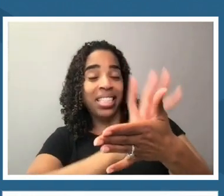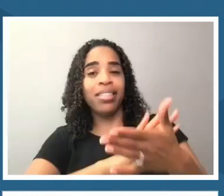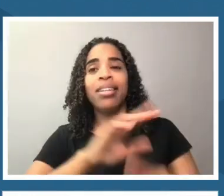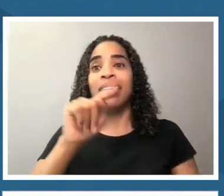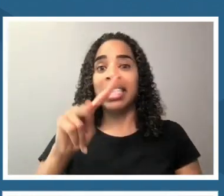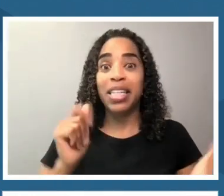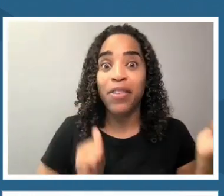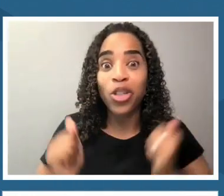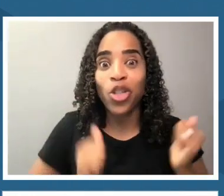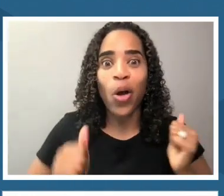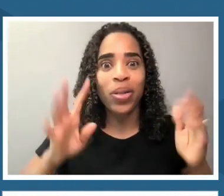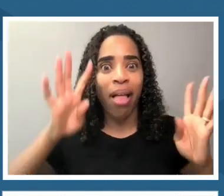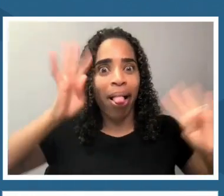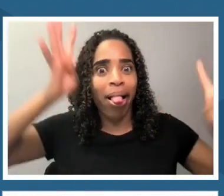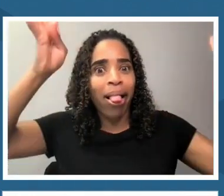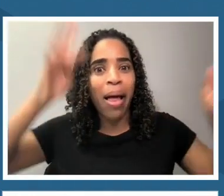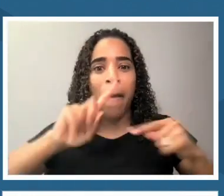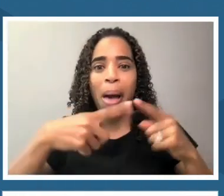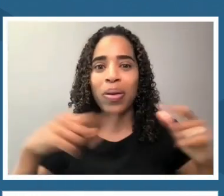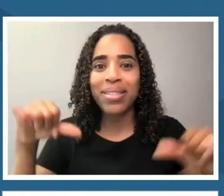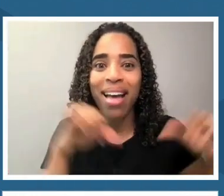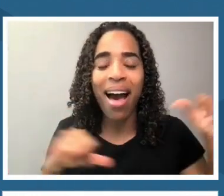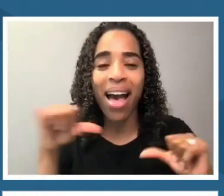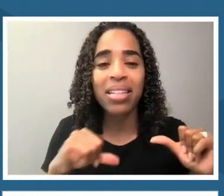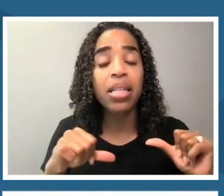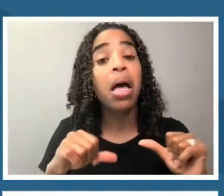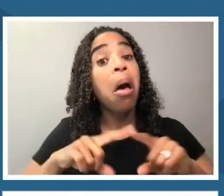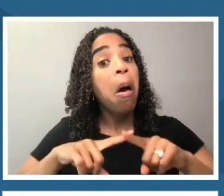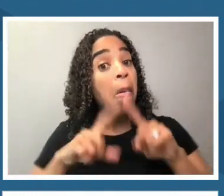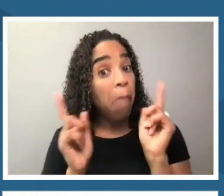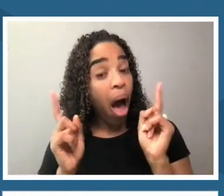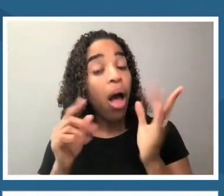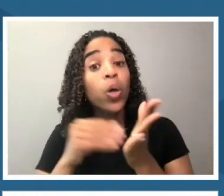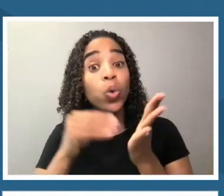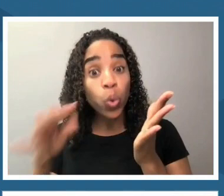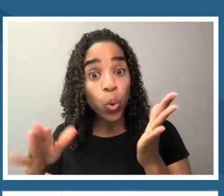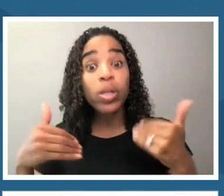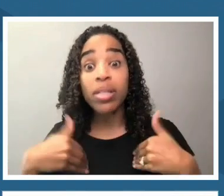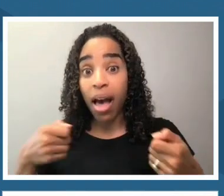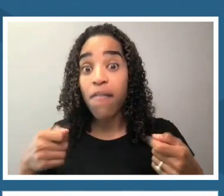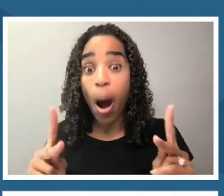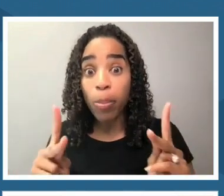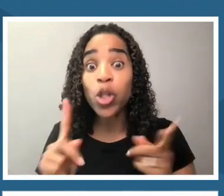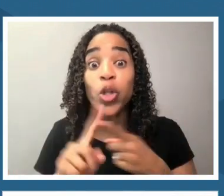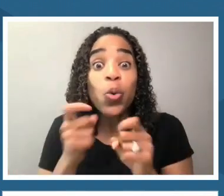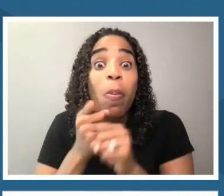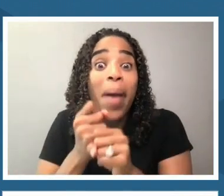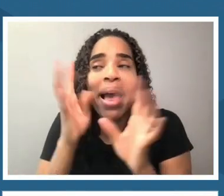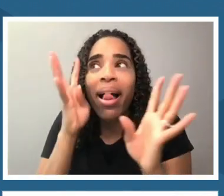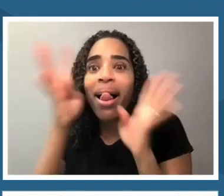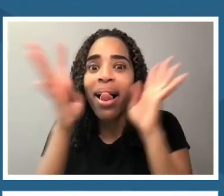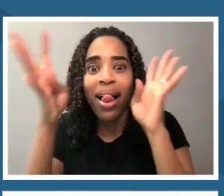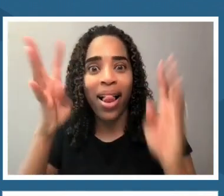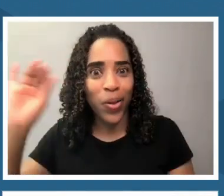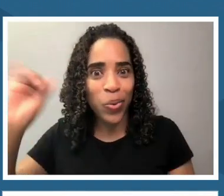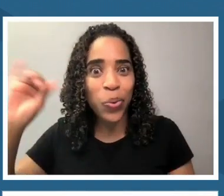also opportunities for students to be the creators of science fiction when i start